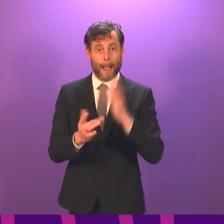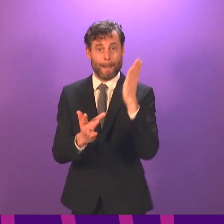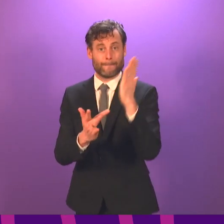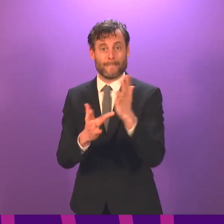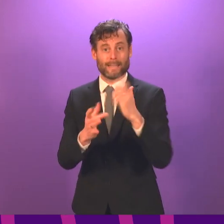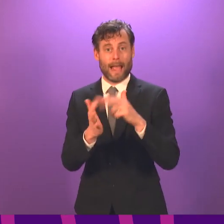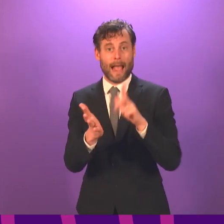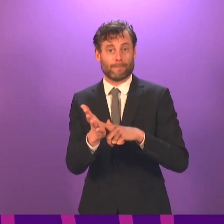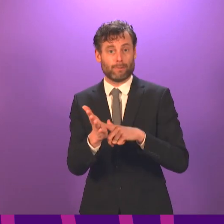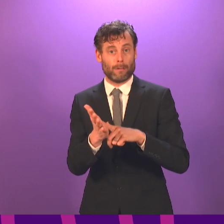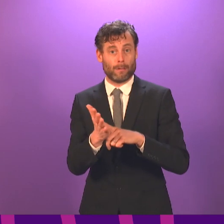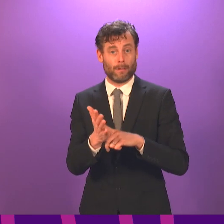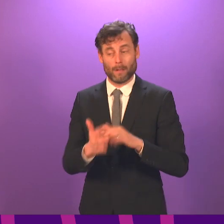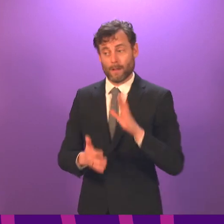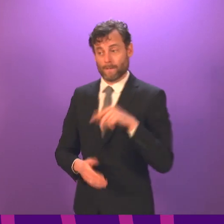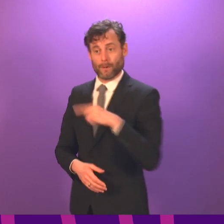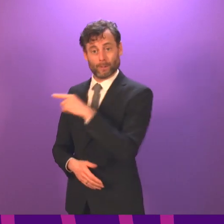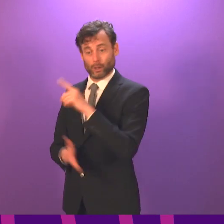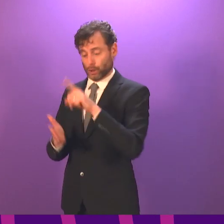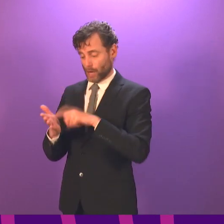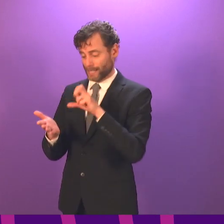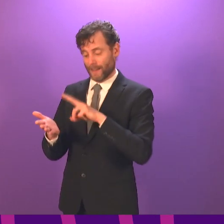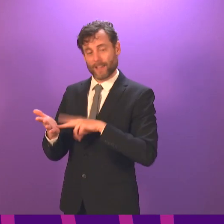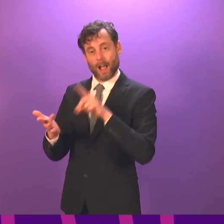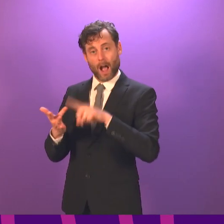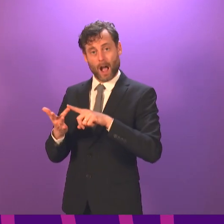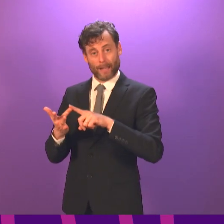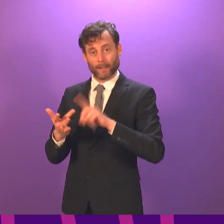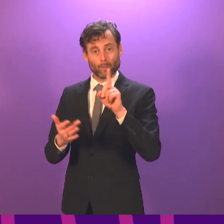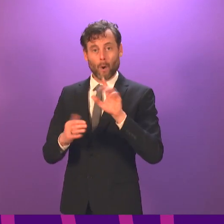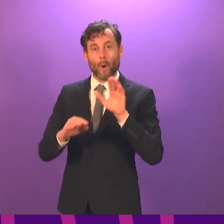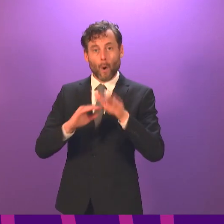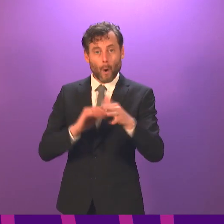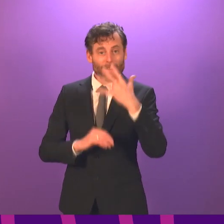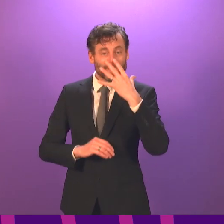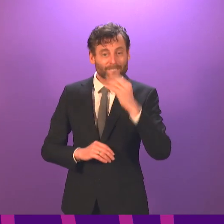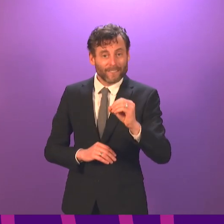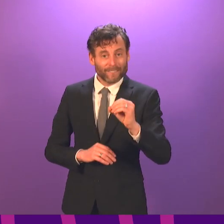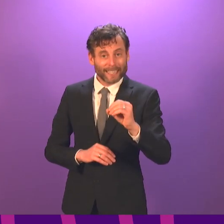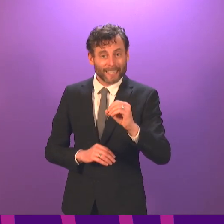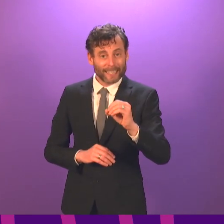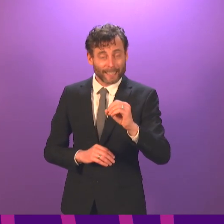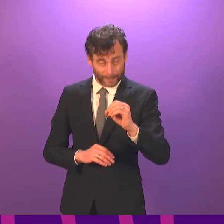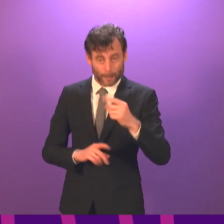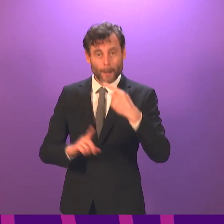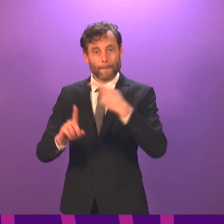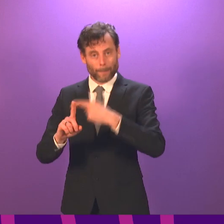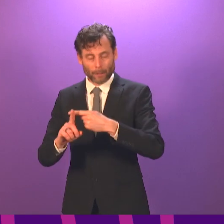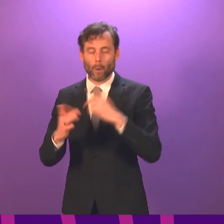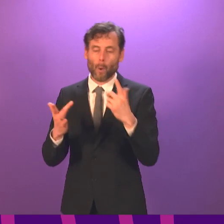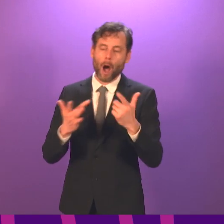is, everybody above the age of 50 and everybody with an underlying health condition. That